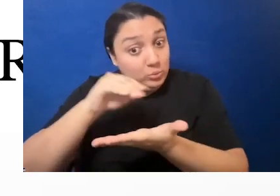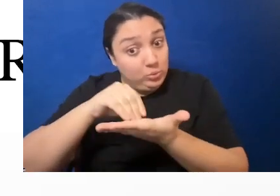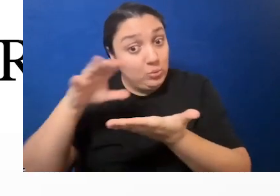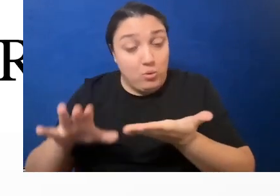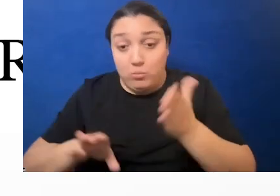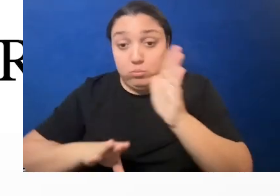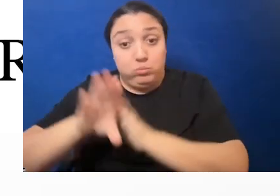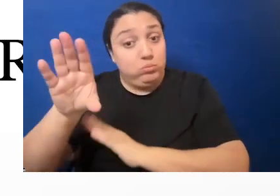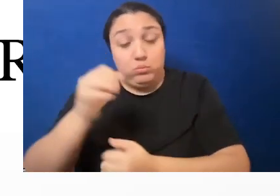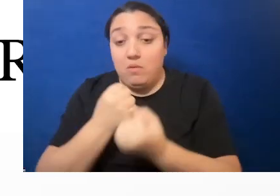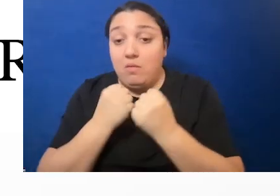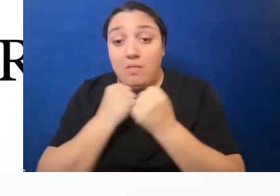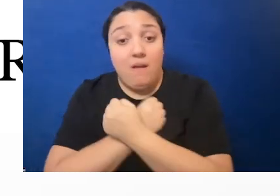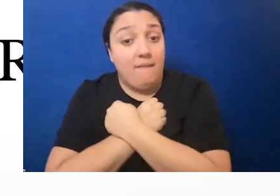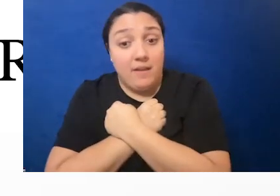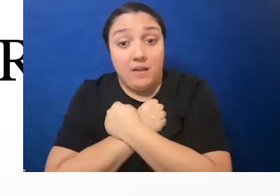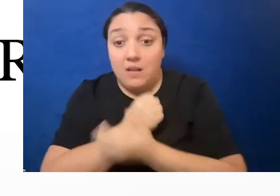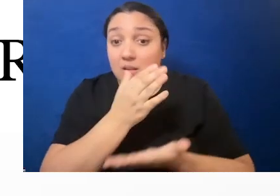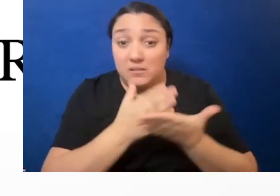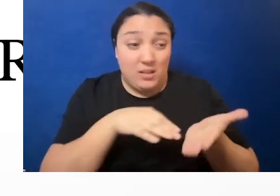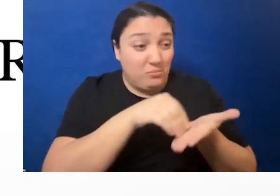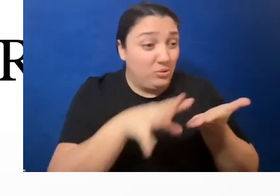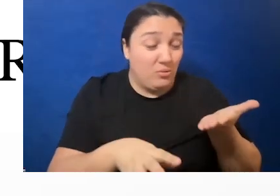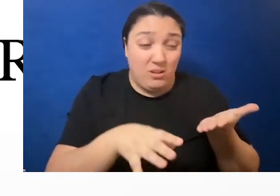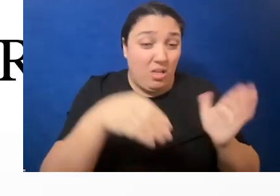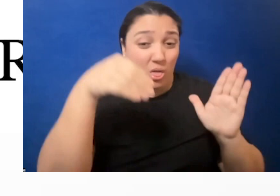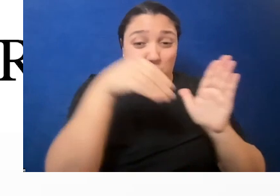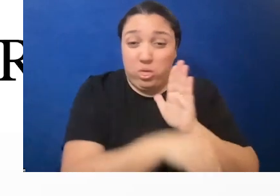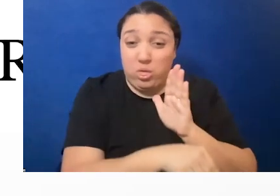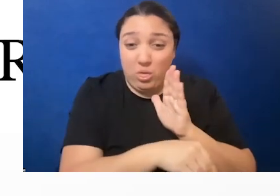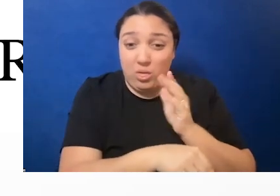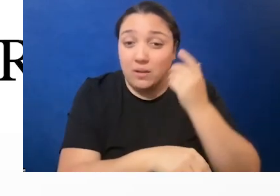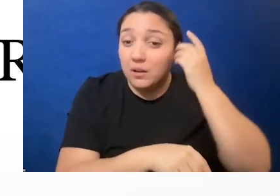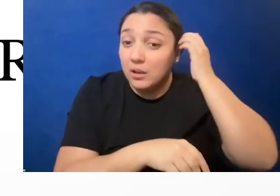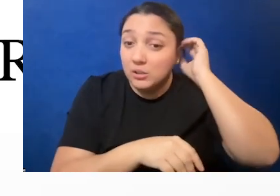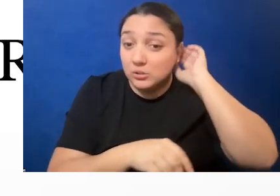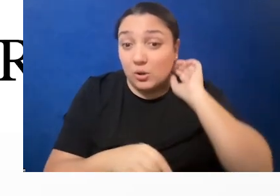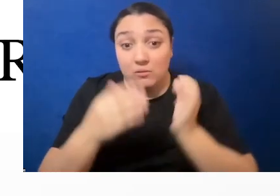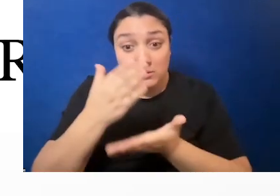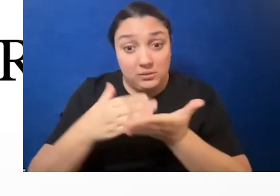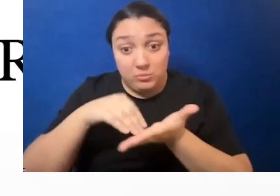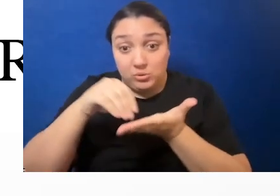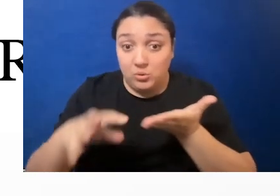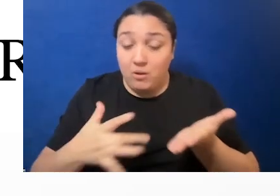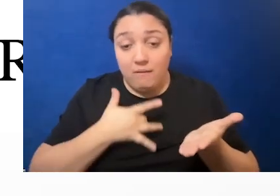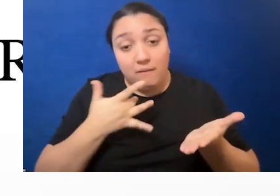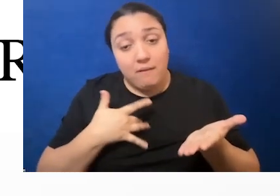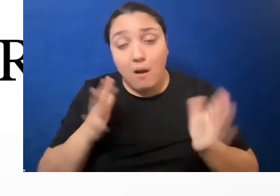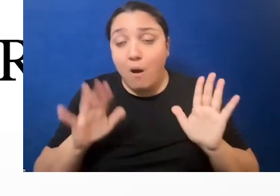SOME STUDENTS THRIVED AND LOVED AND SOME STUDENTS STRUGGLED AND HATED IT. FOR SOME OF THE STUDENTS IT